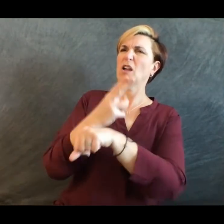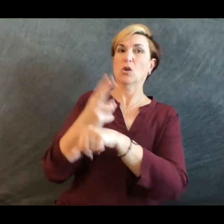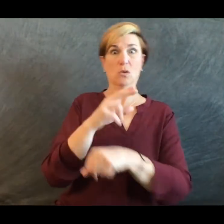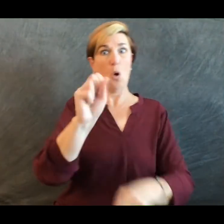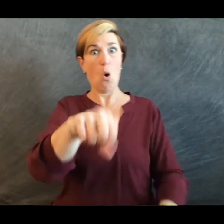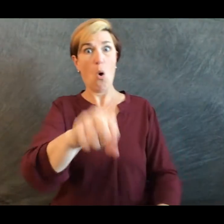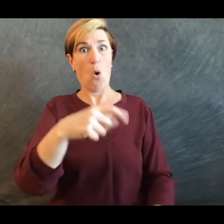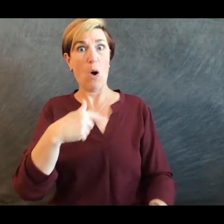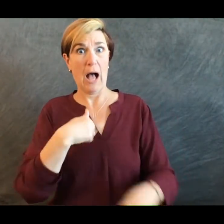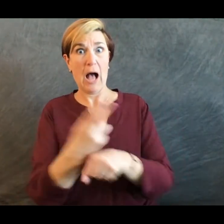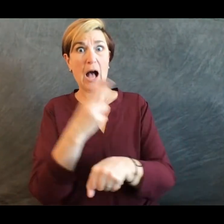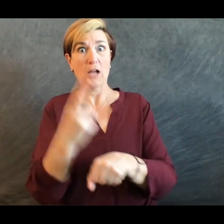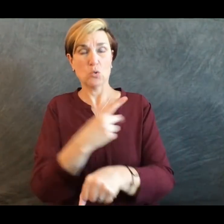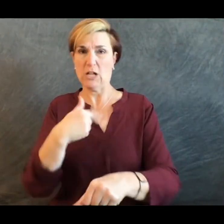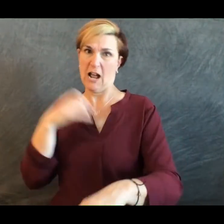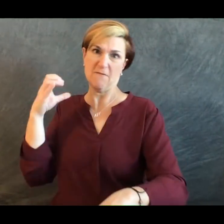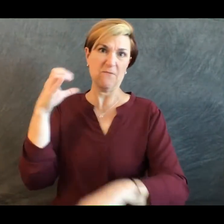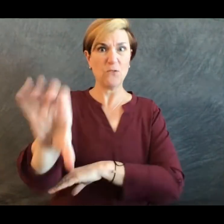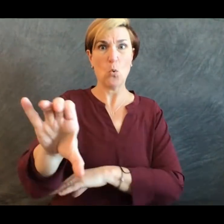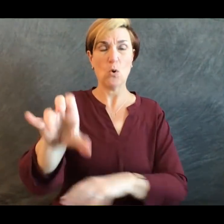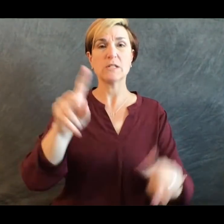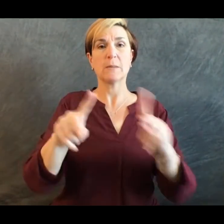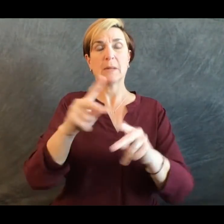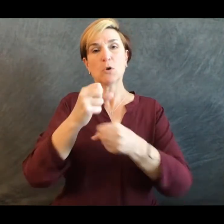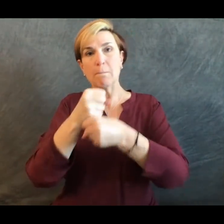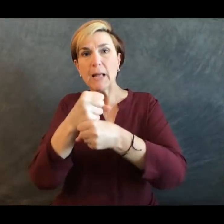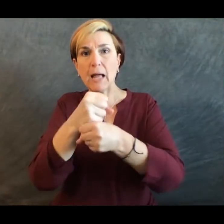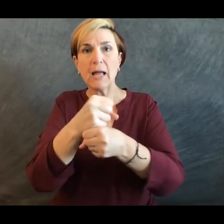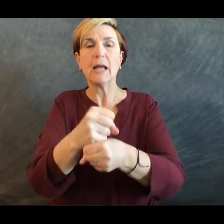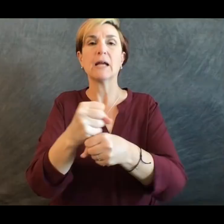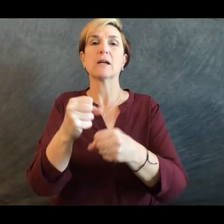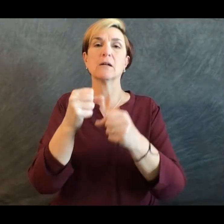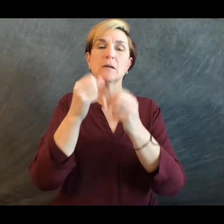good job they really have done a good job with few exceptions and we've